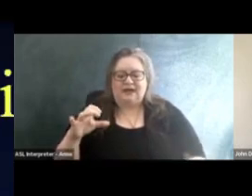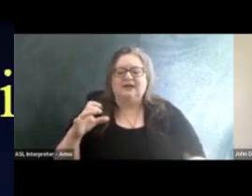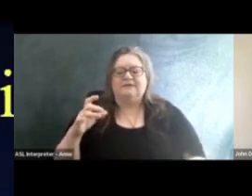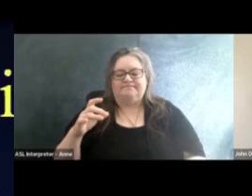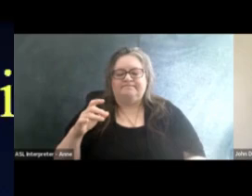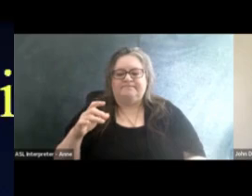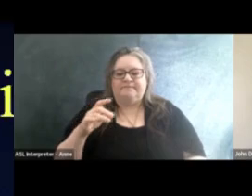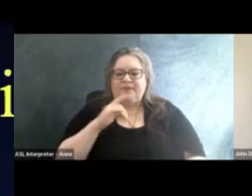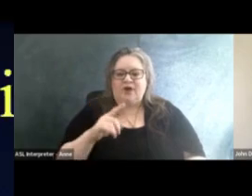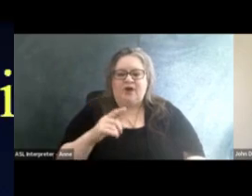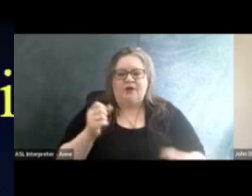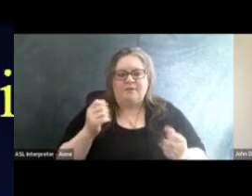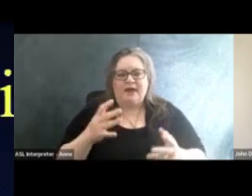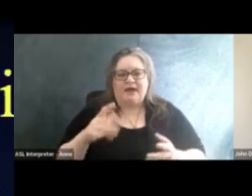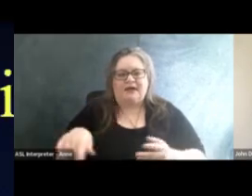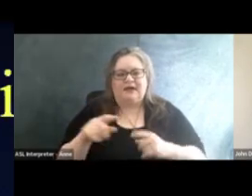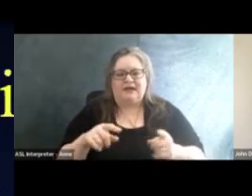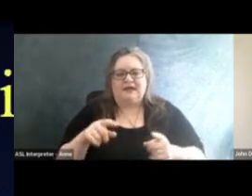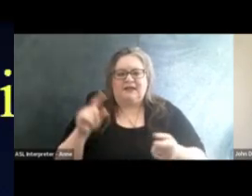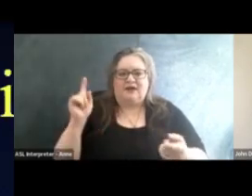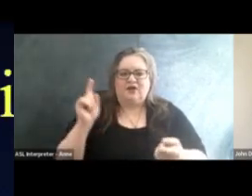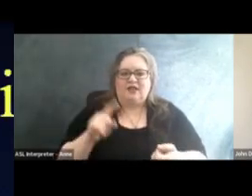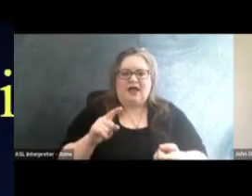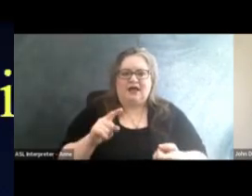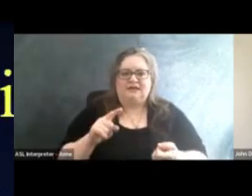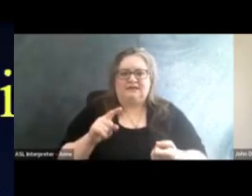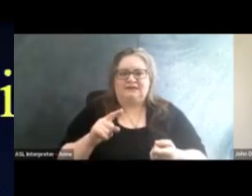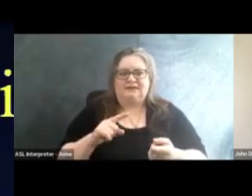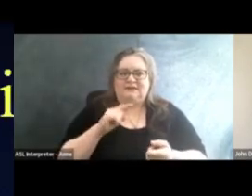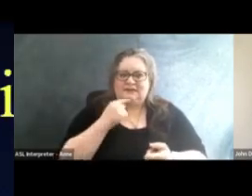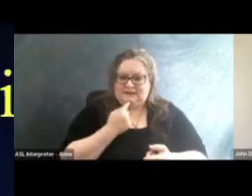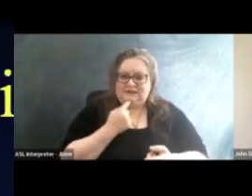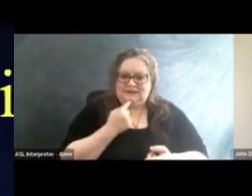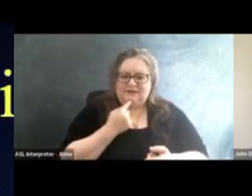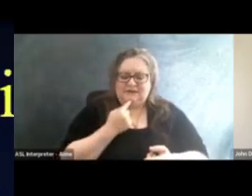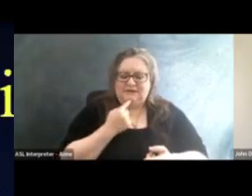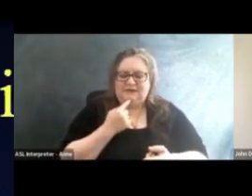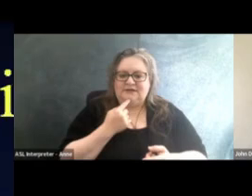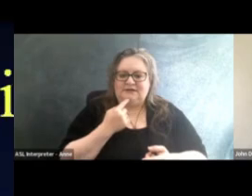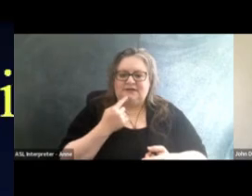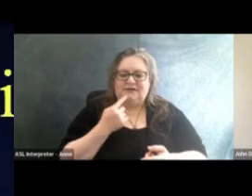that are less pronounced, less serious, that a person may not